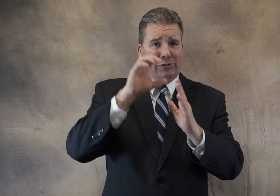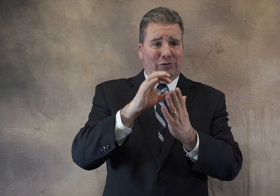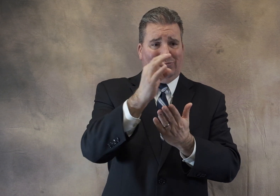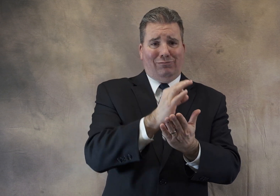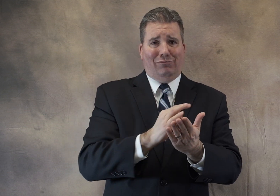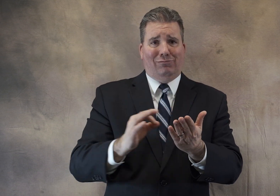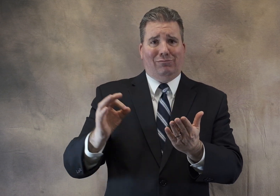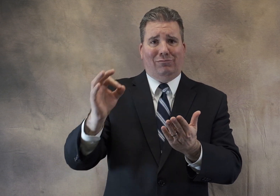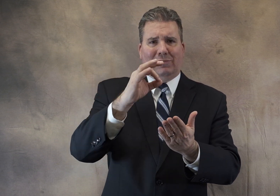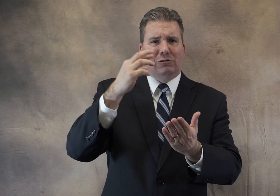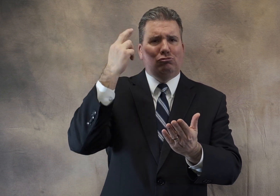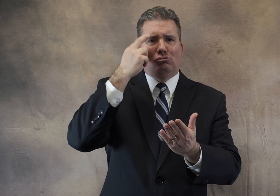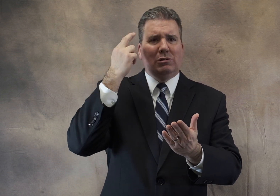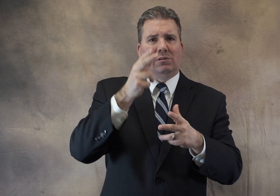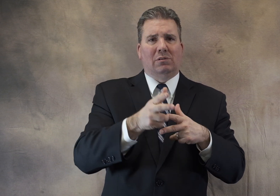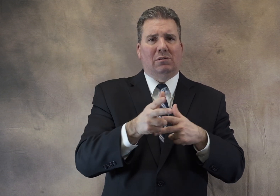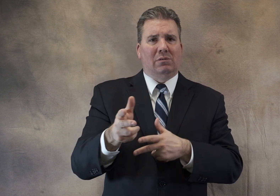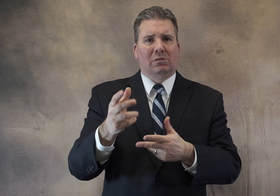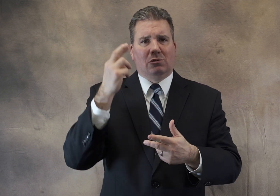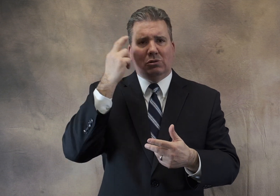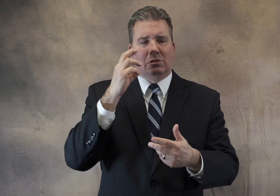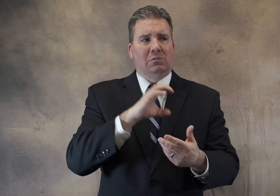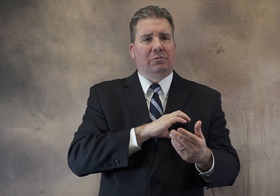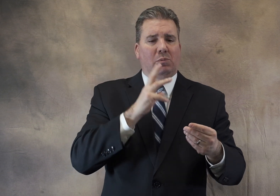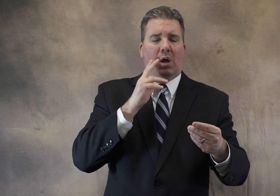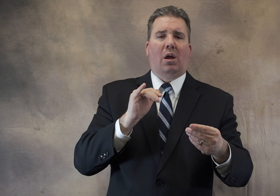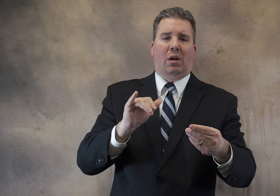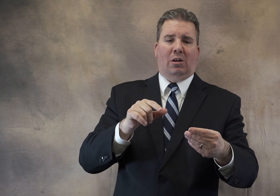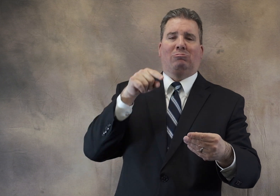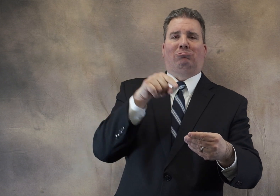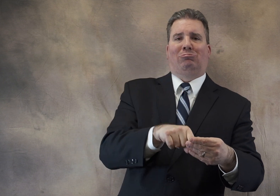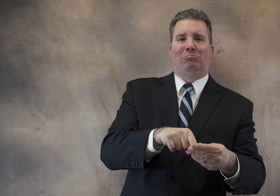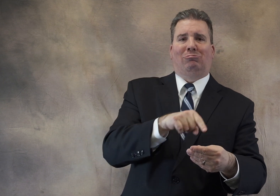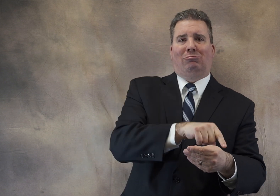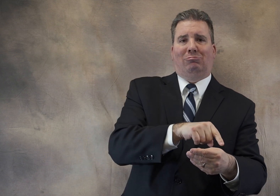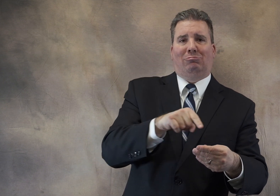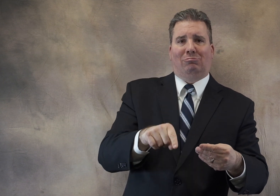Wait for the officer to acknowledge your intent and then slowly pull the Visor Card into view.